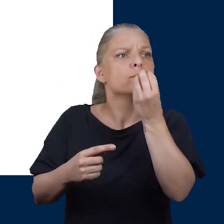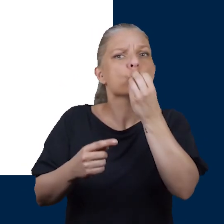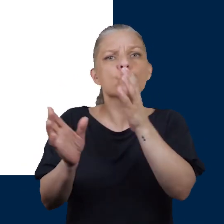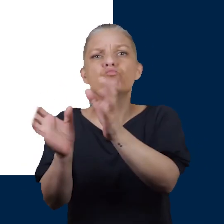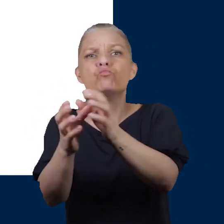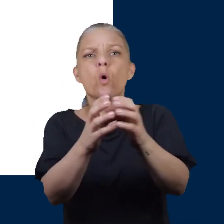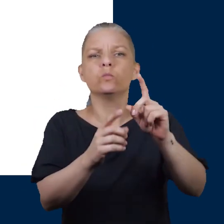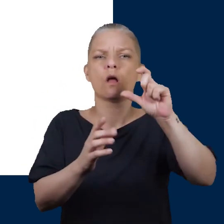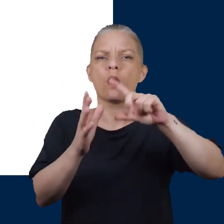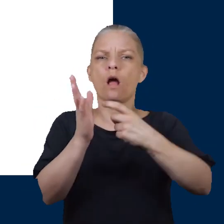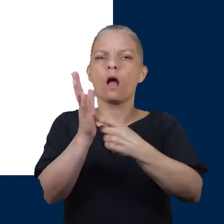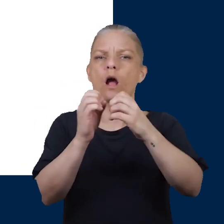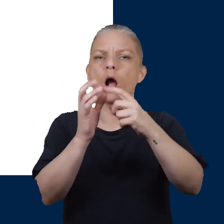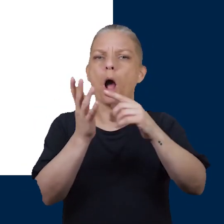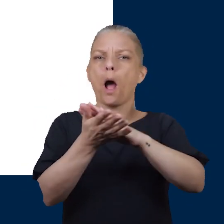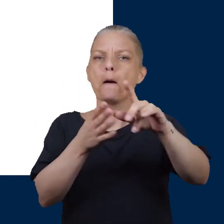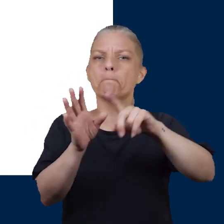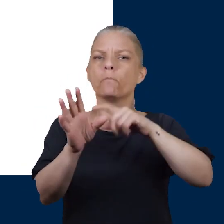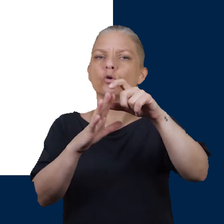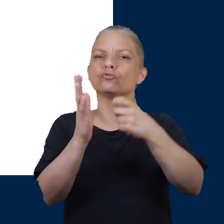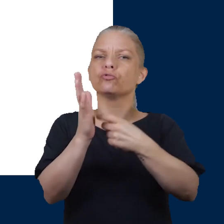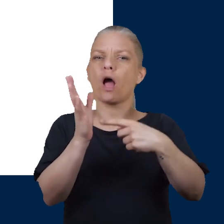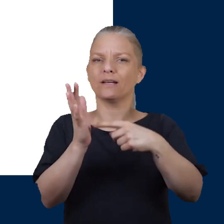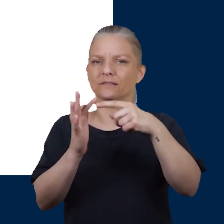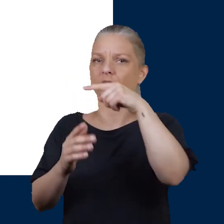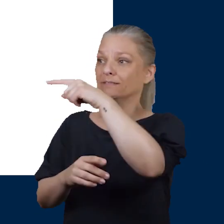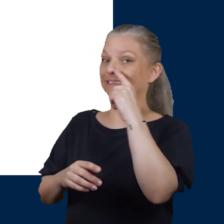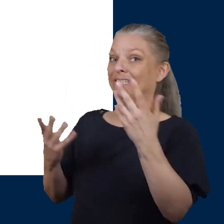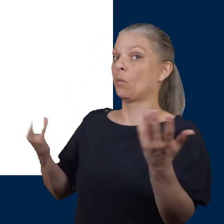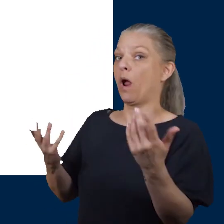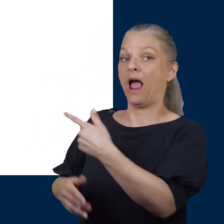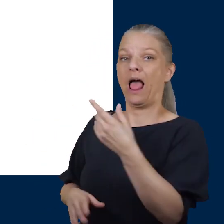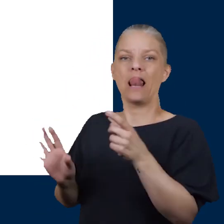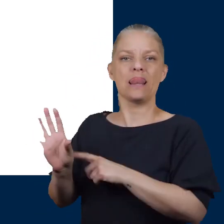of the main food groups are carbohydrate foods shown here in the yellow section.